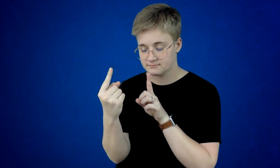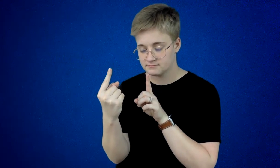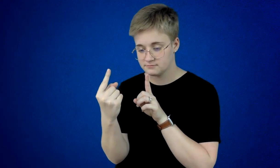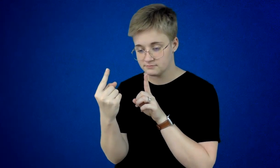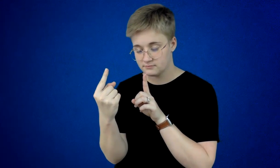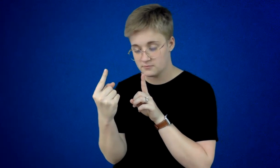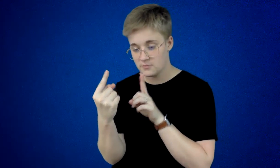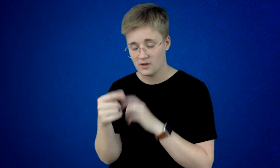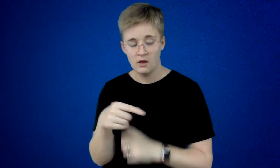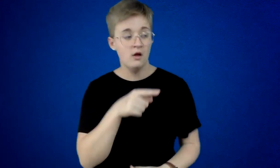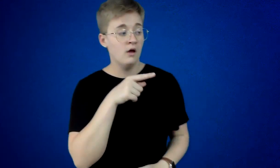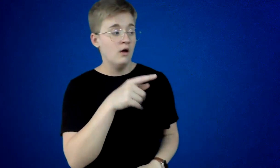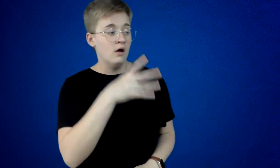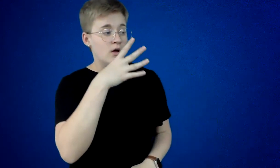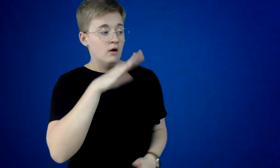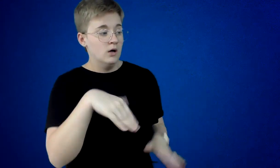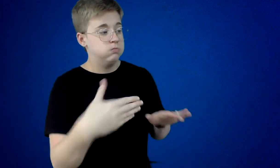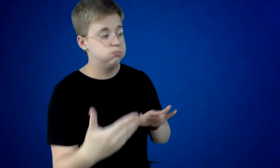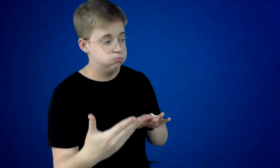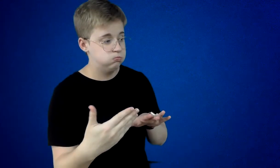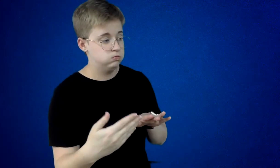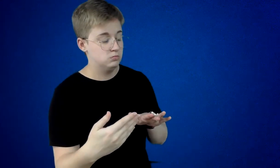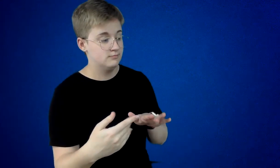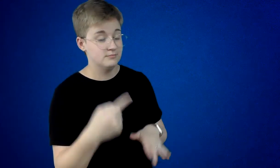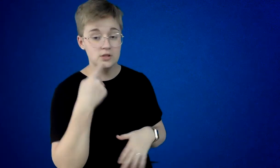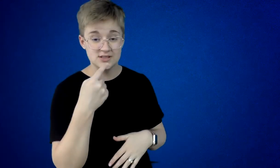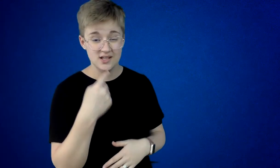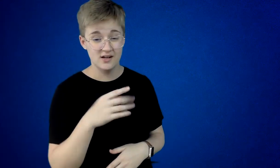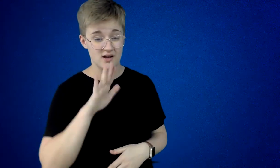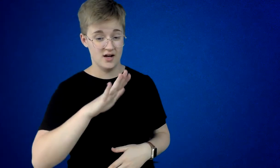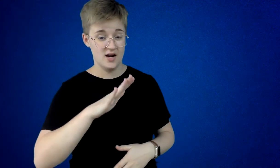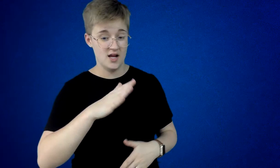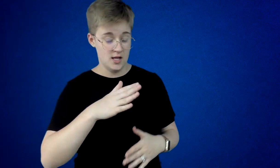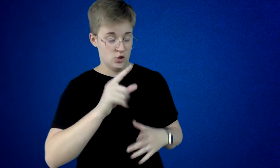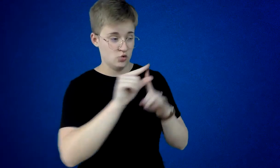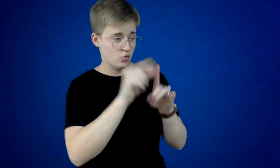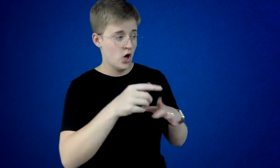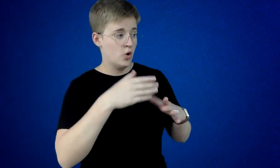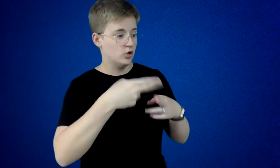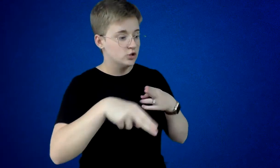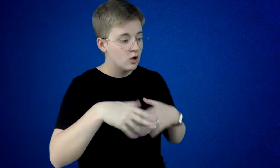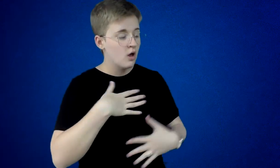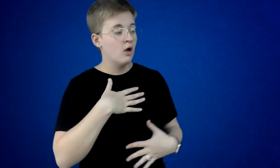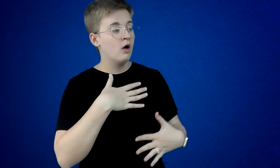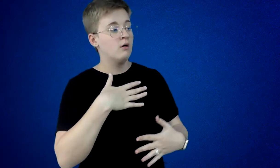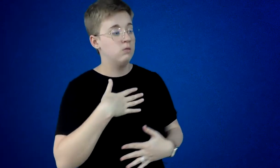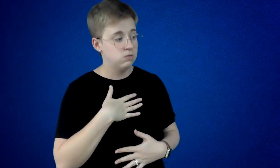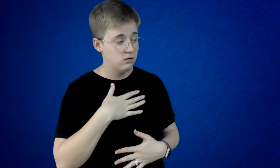“She’s dead,” he told her. The words came out in short, ragged gasps. “My mama’s dead.”